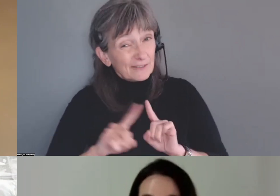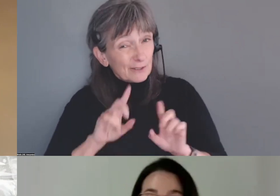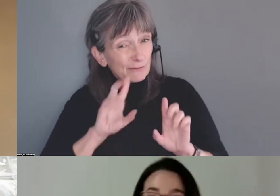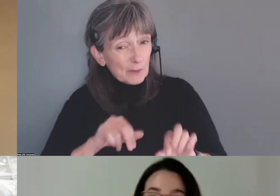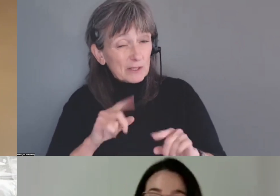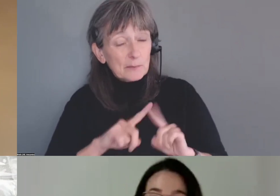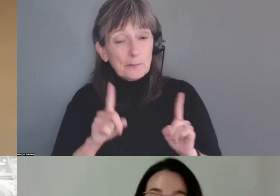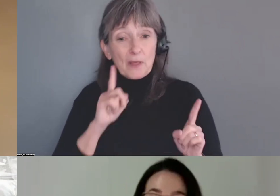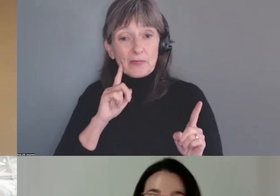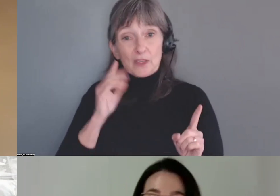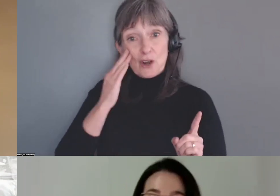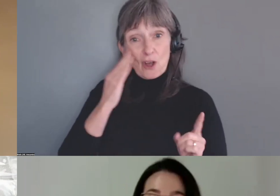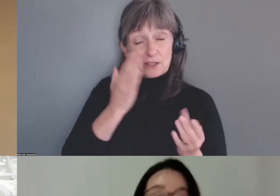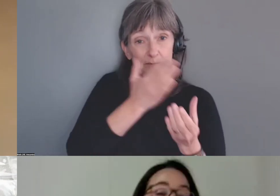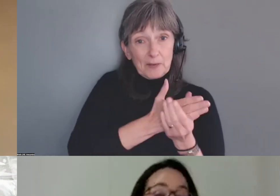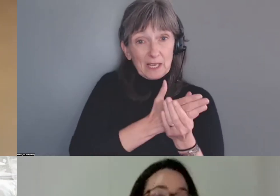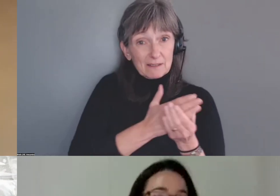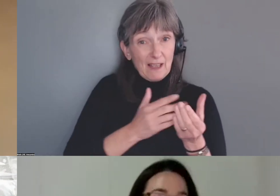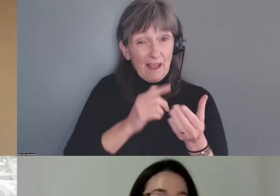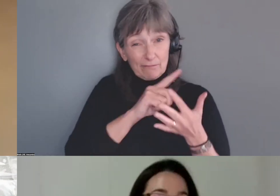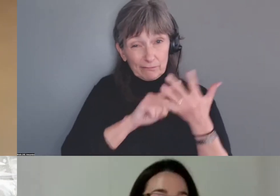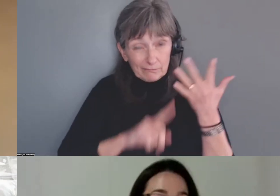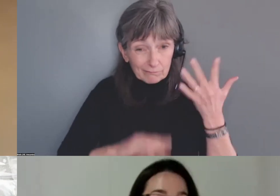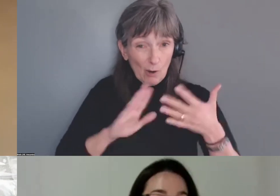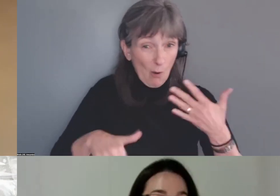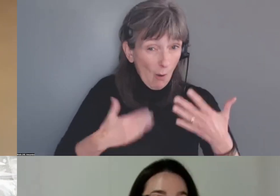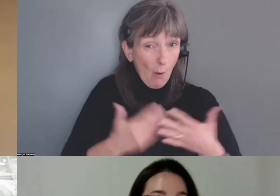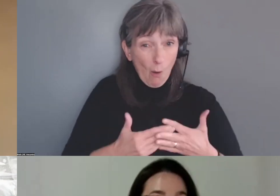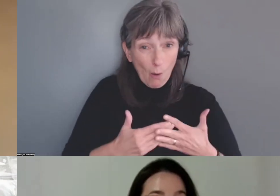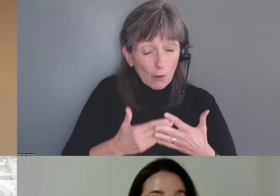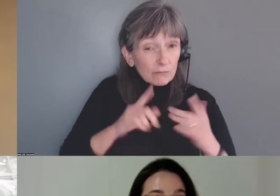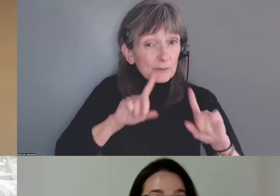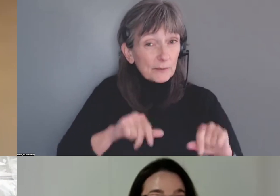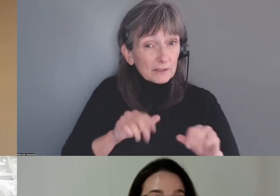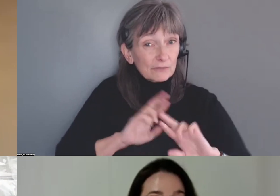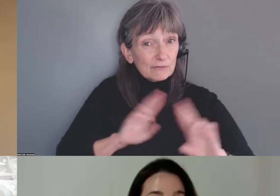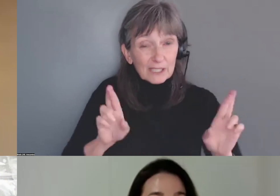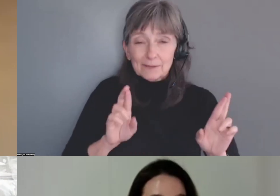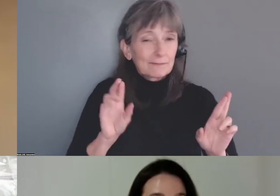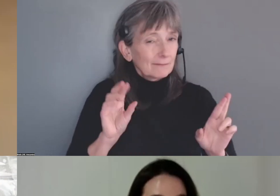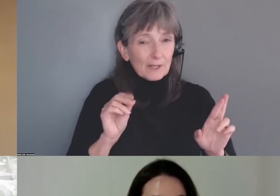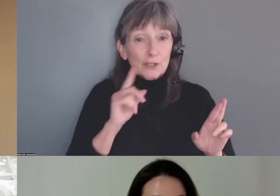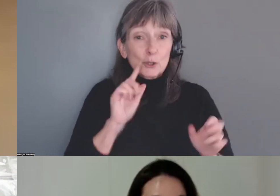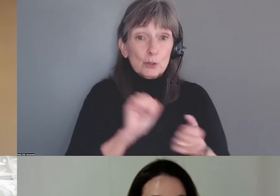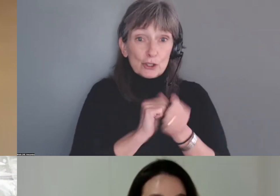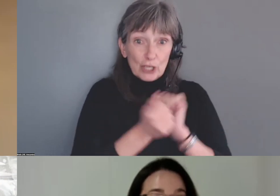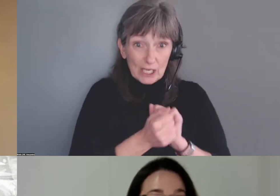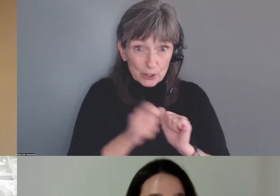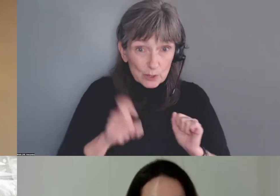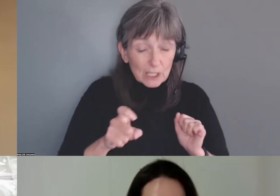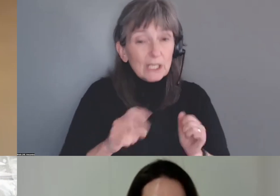responses. You still need a human to implement those changes. So, one way I would like to do